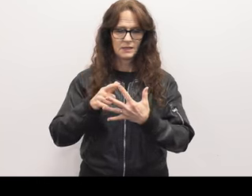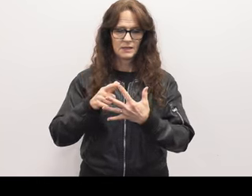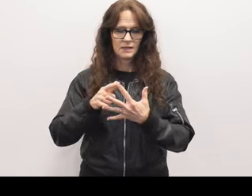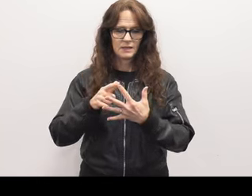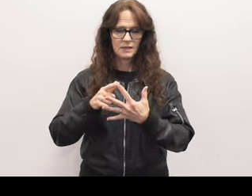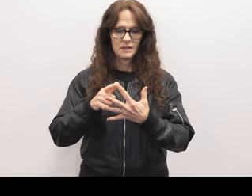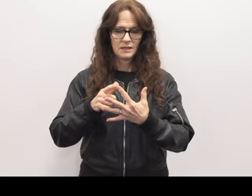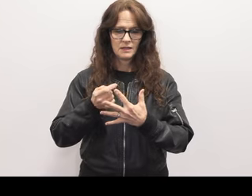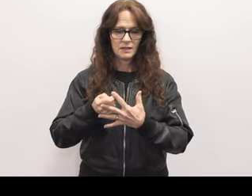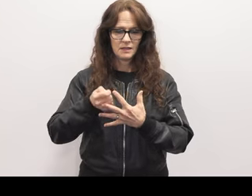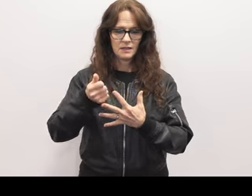[Juan Benitez] Delete.